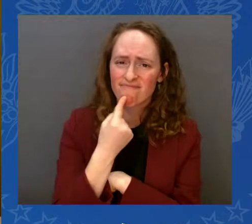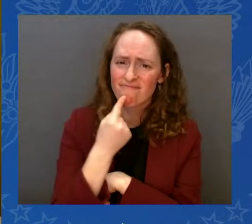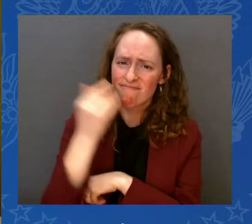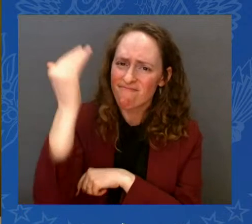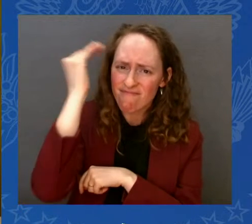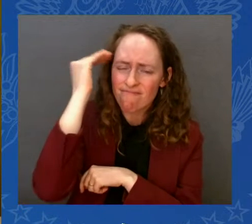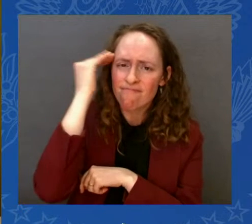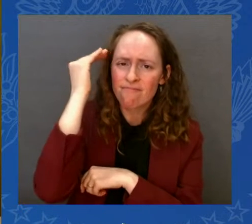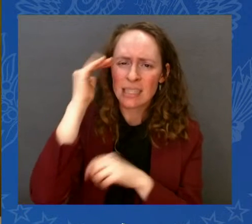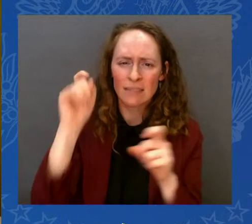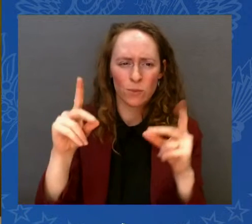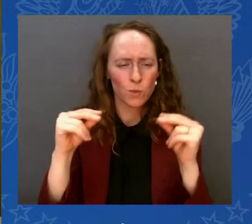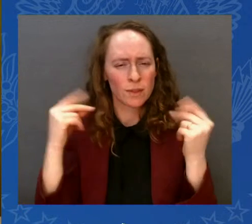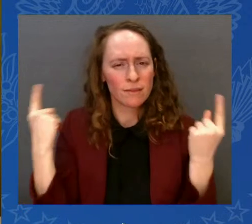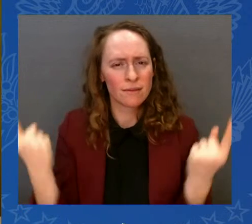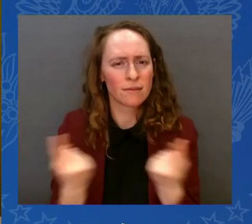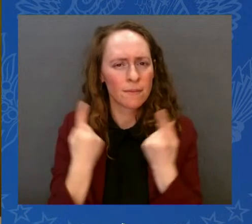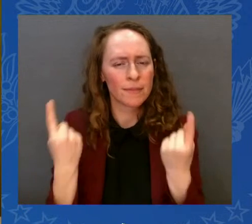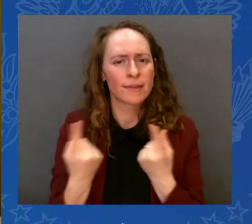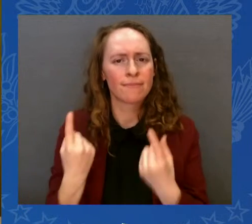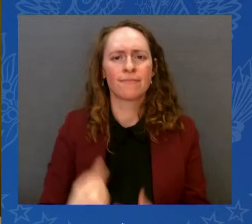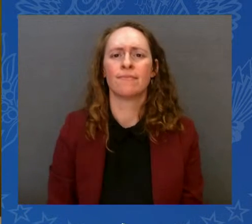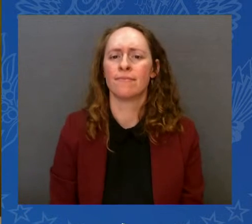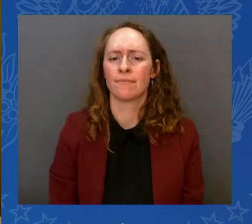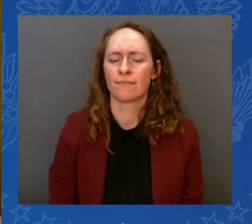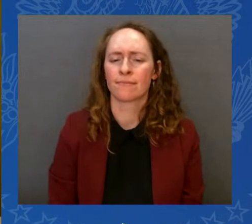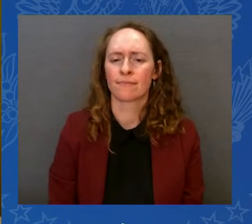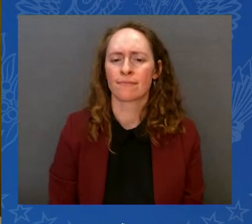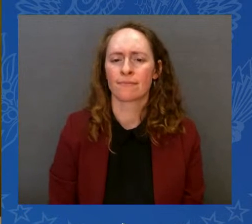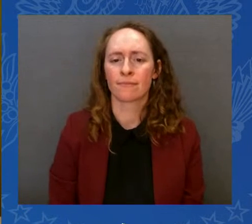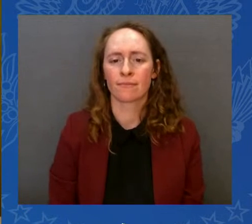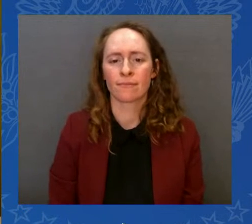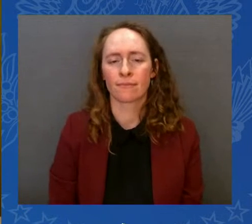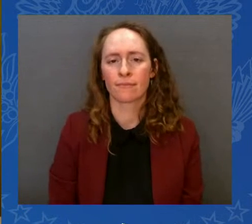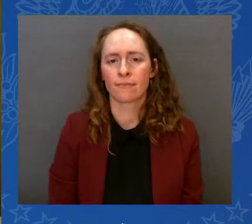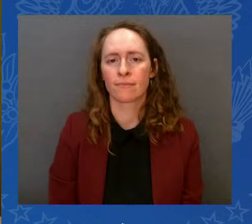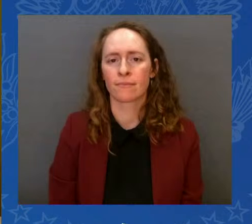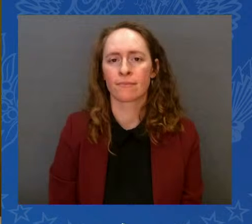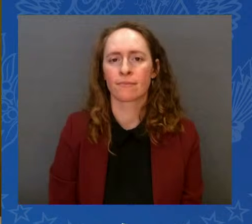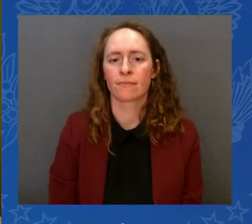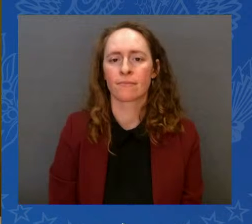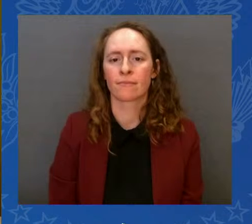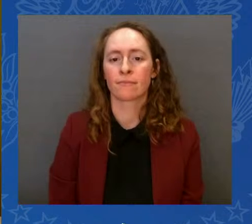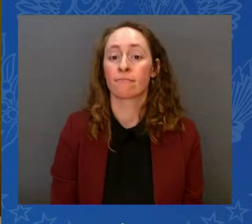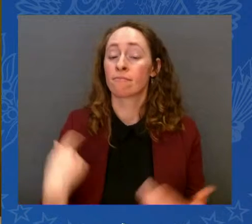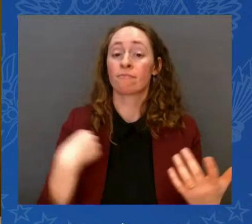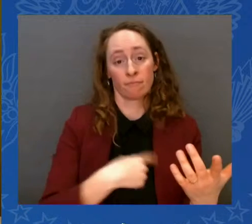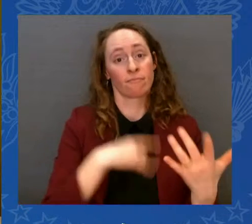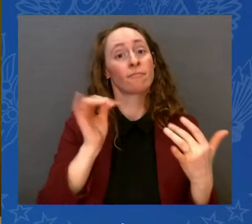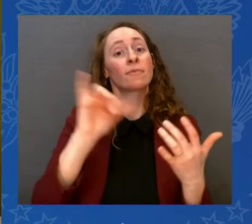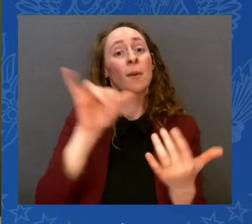and provided another $10 billion to you all for -- to prevent violence and treat resulting trauma.